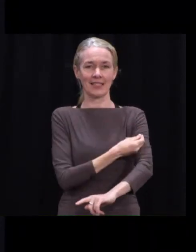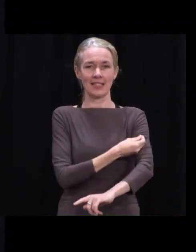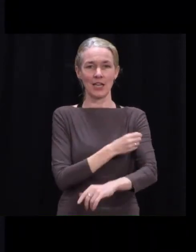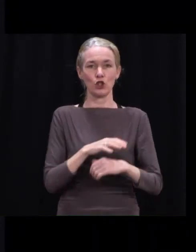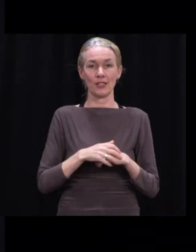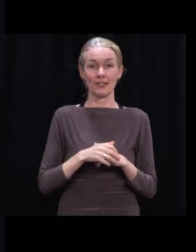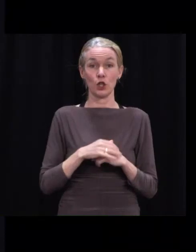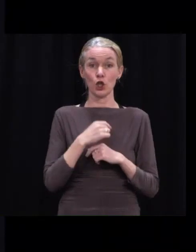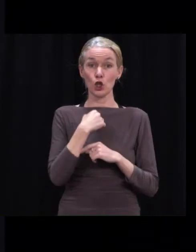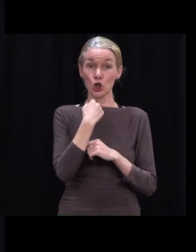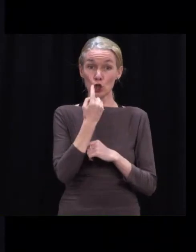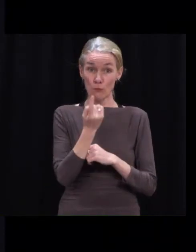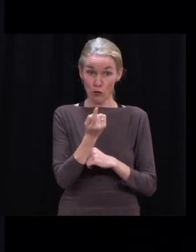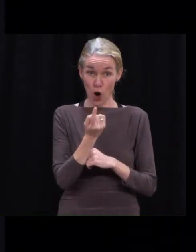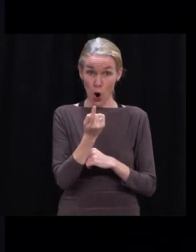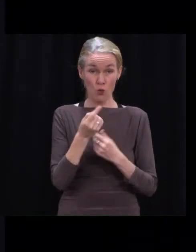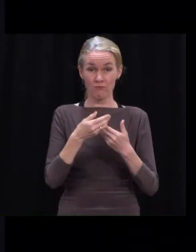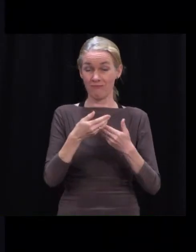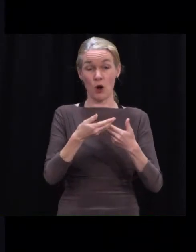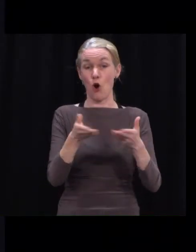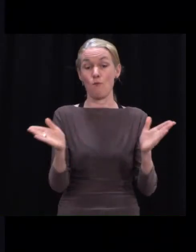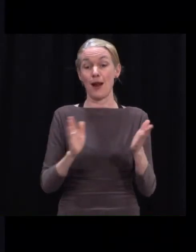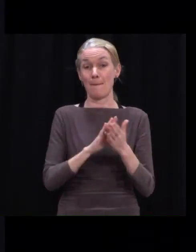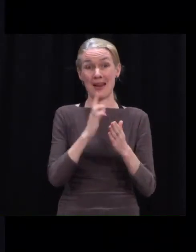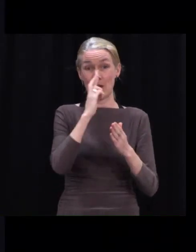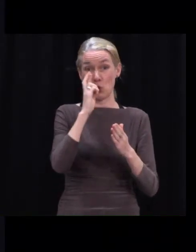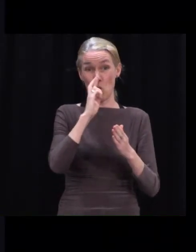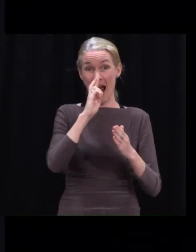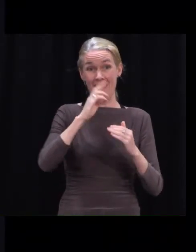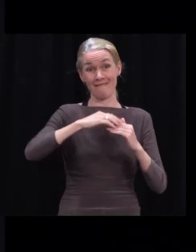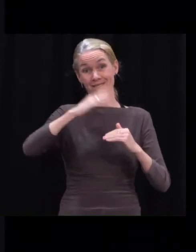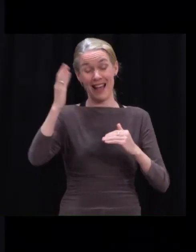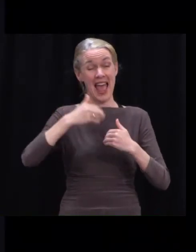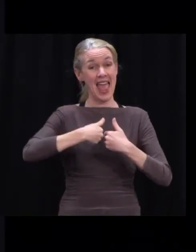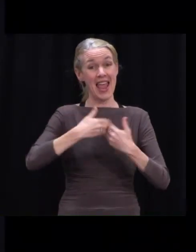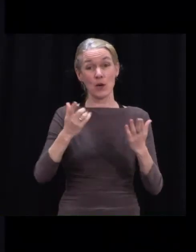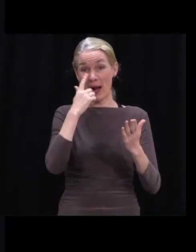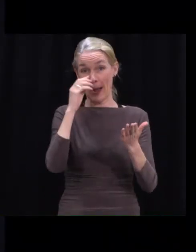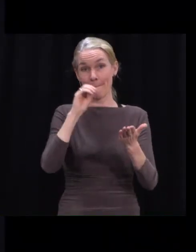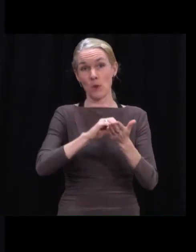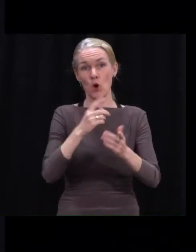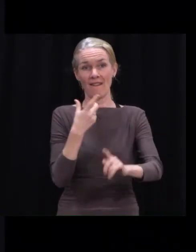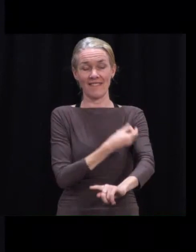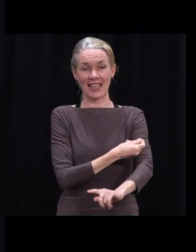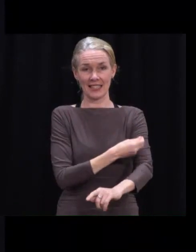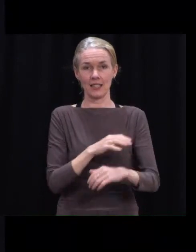If you haven't been already,